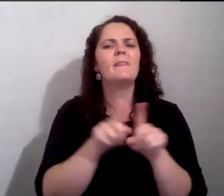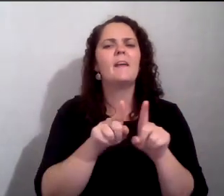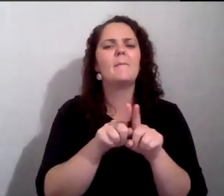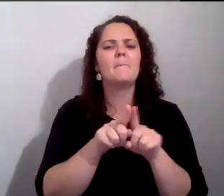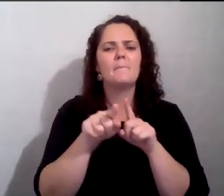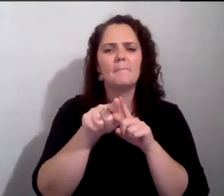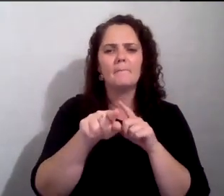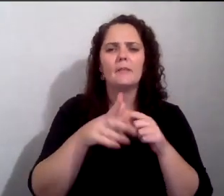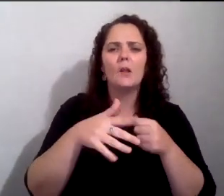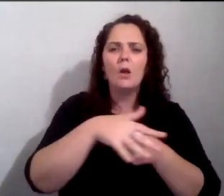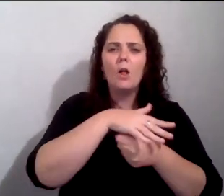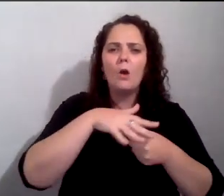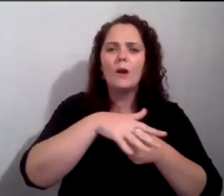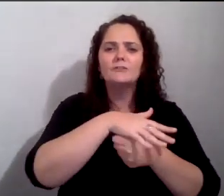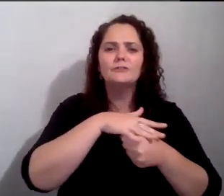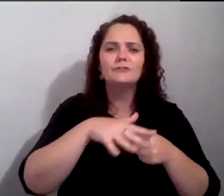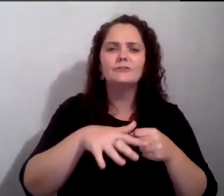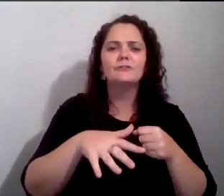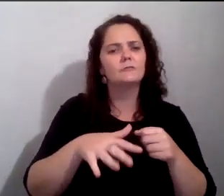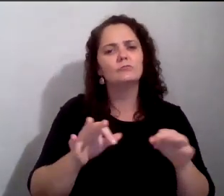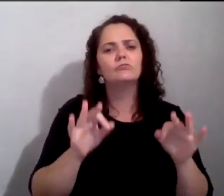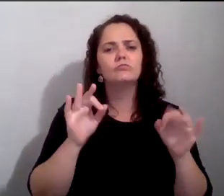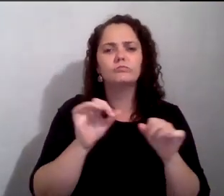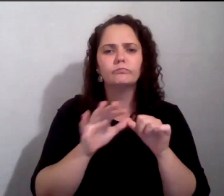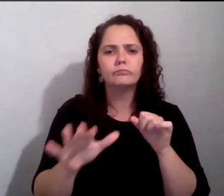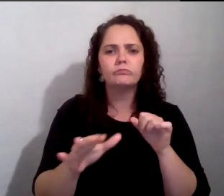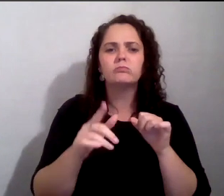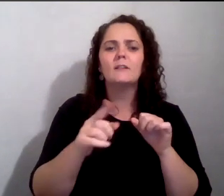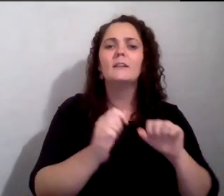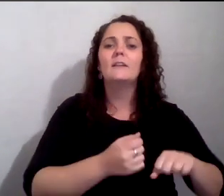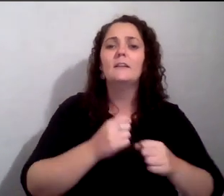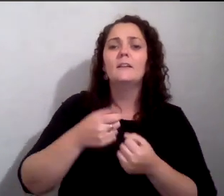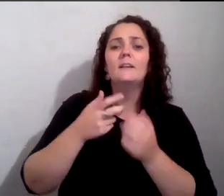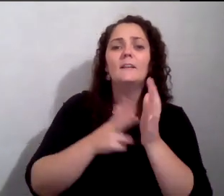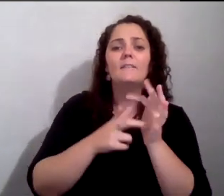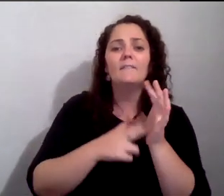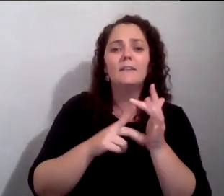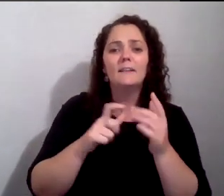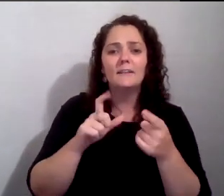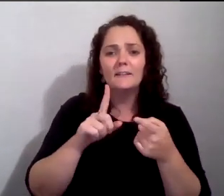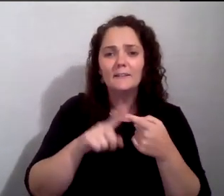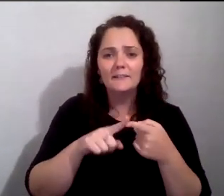have the locations here which are classic, we have Venice, there's St Mark’s cathedral